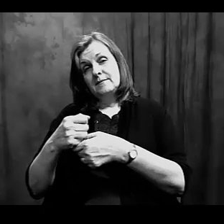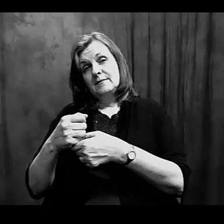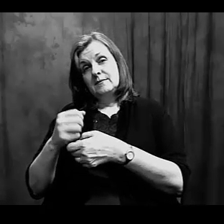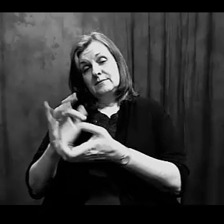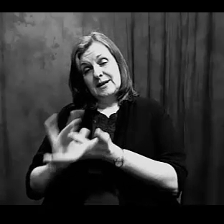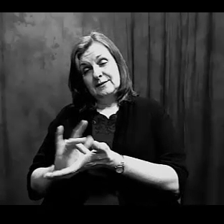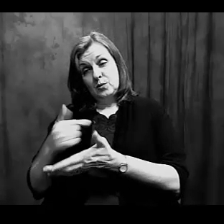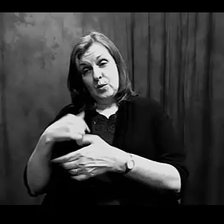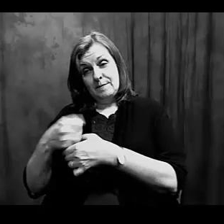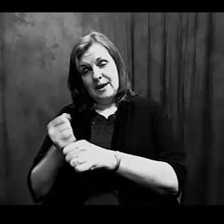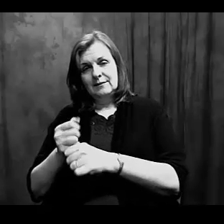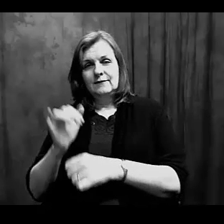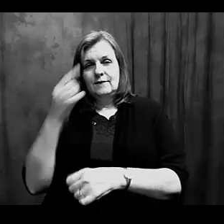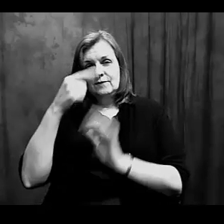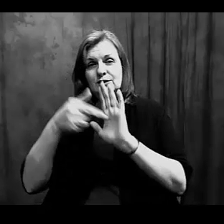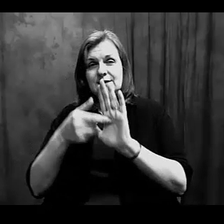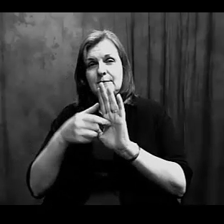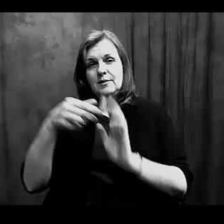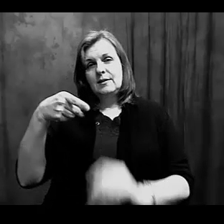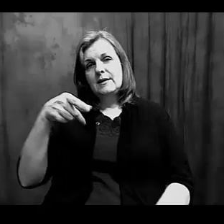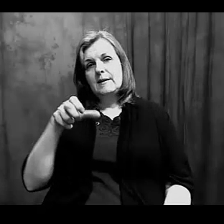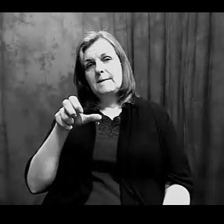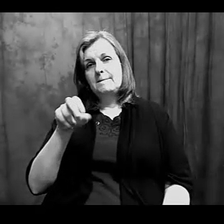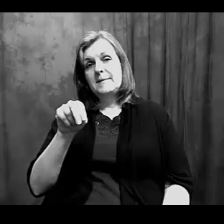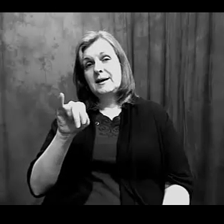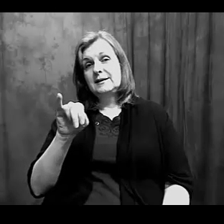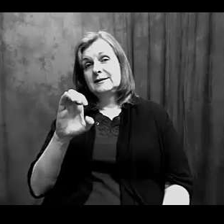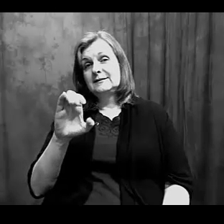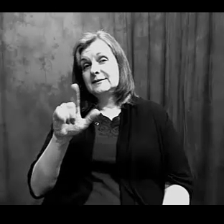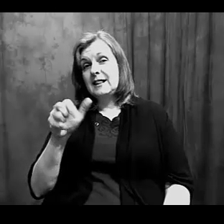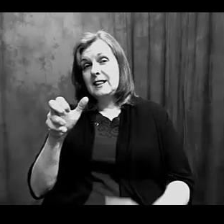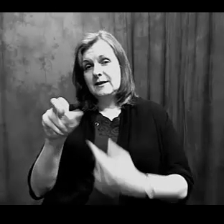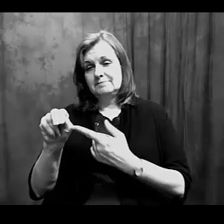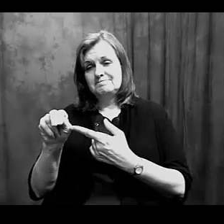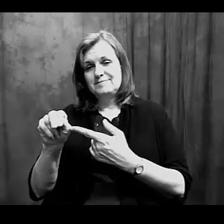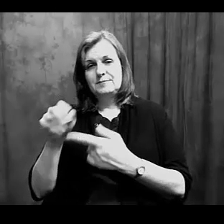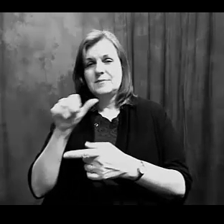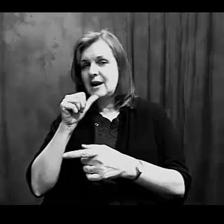so these antibiotics that are produced penicillin things like that